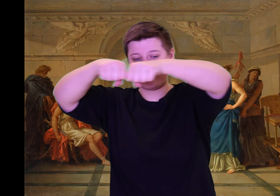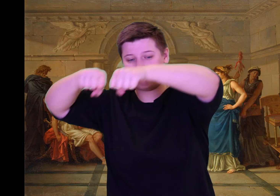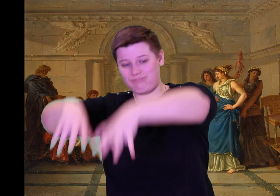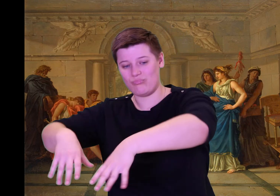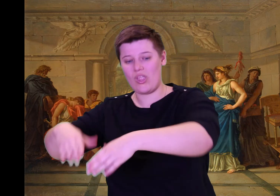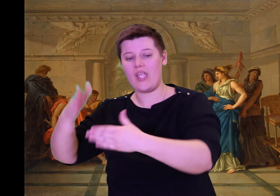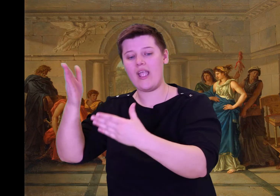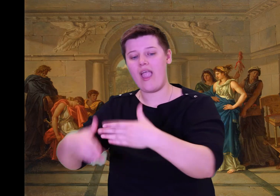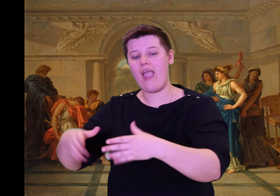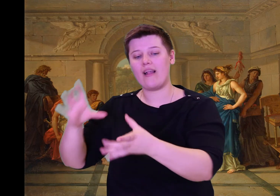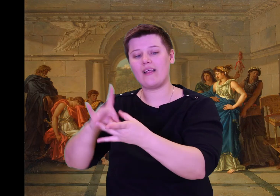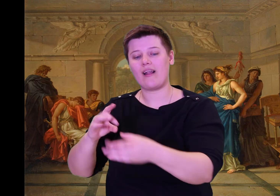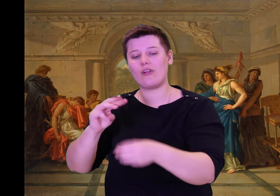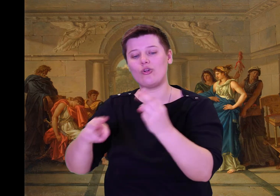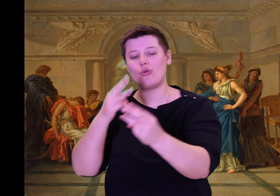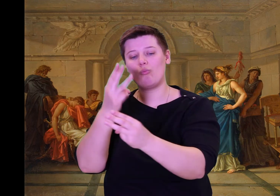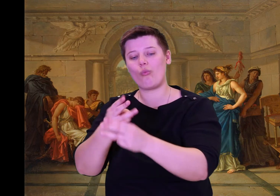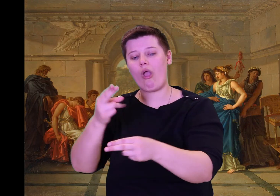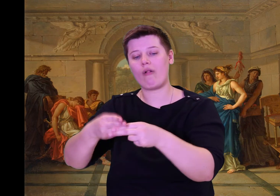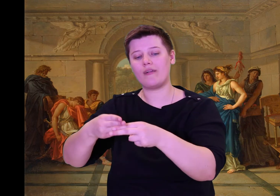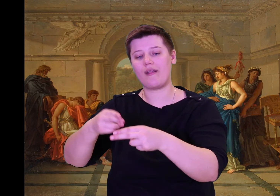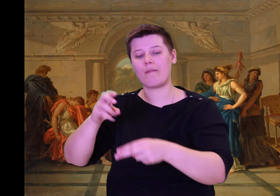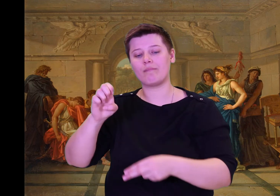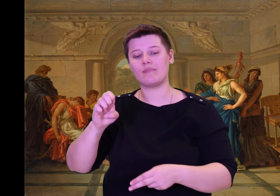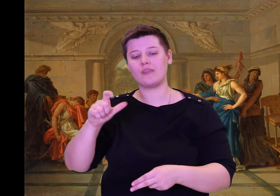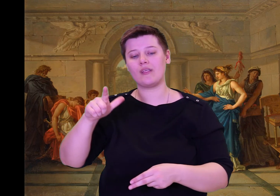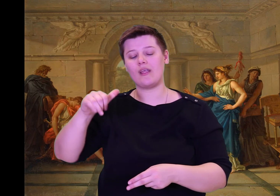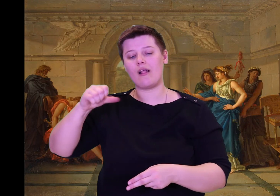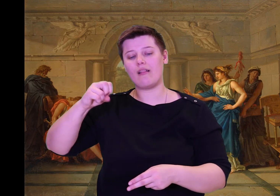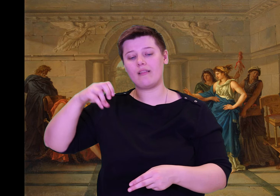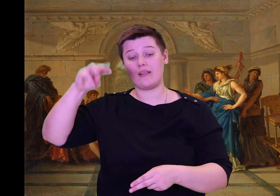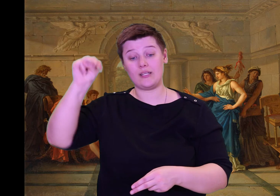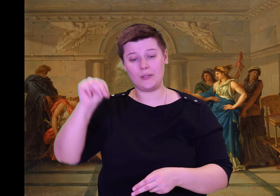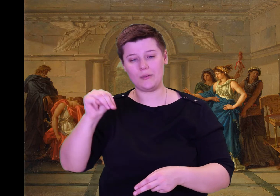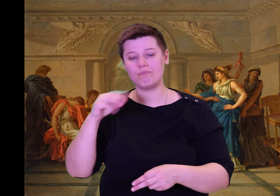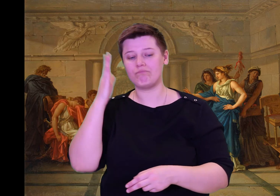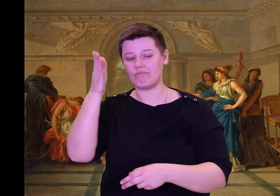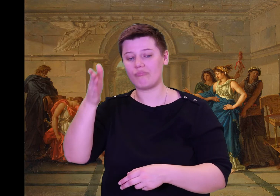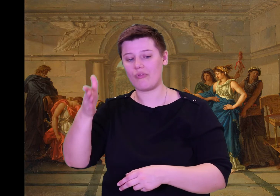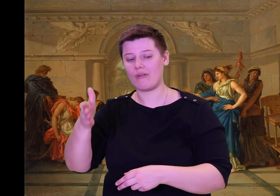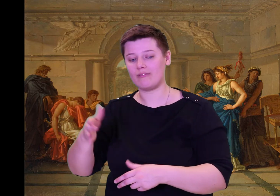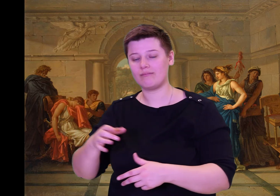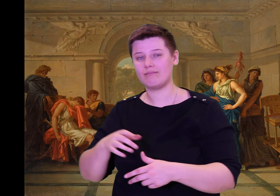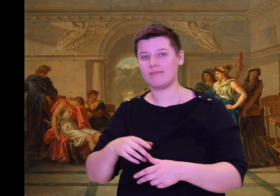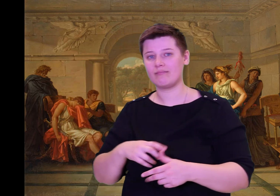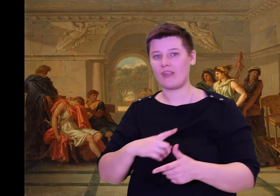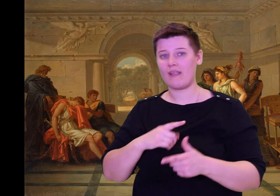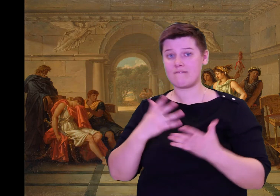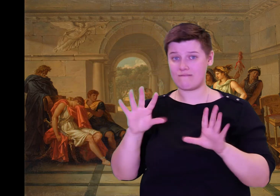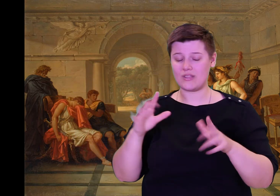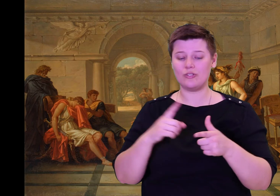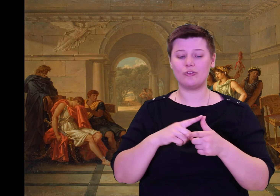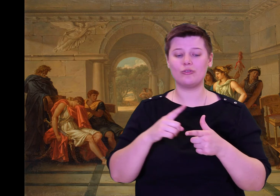She traps him there; he cannot go home. He has no boats with oars, no crew to row